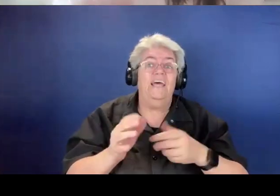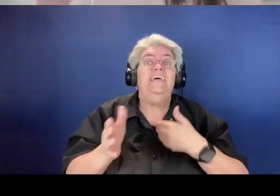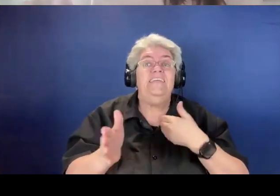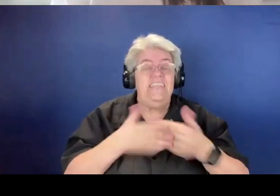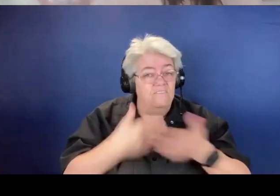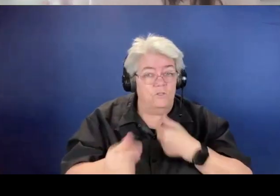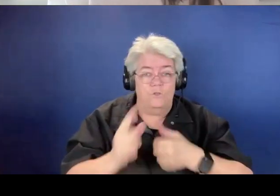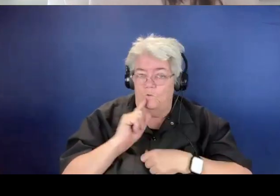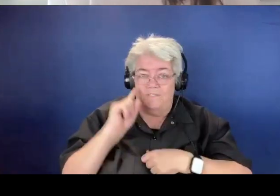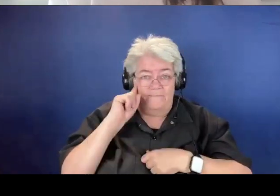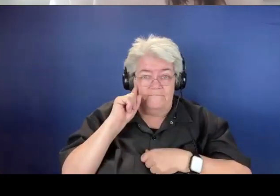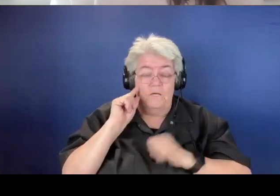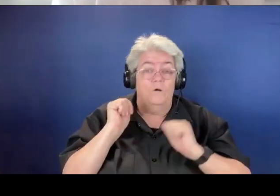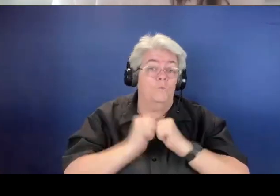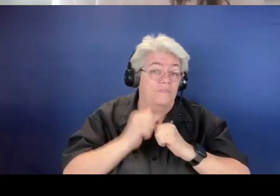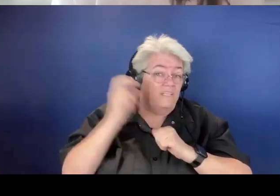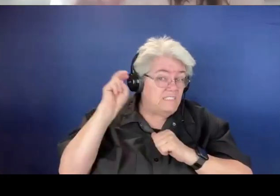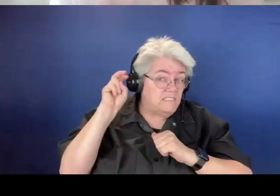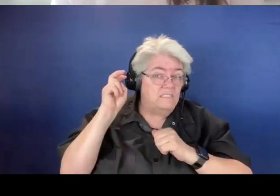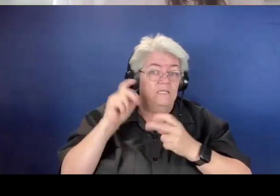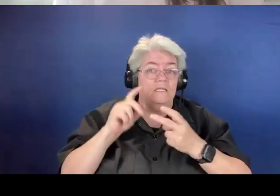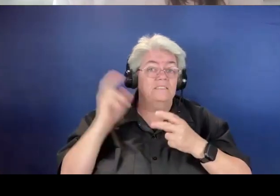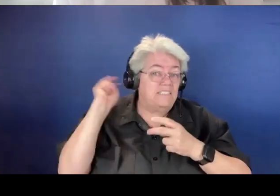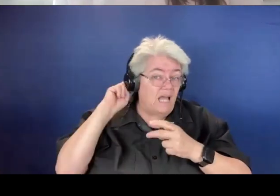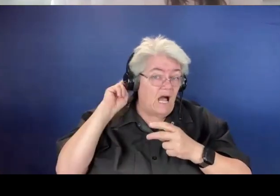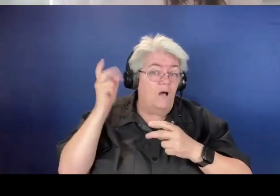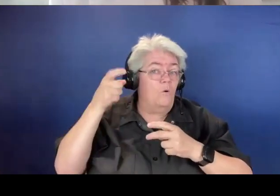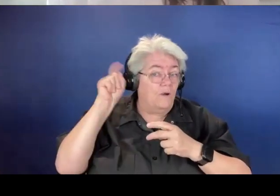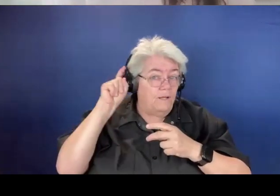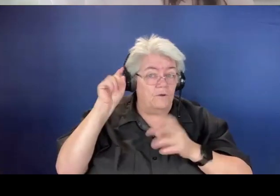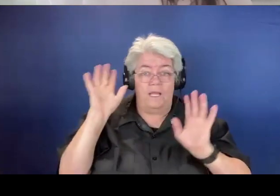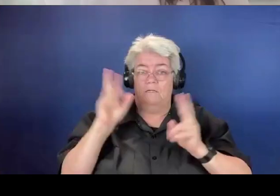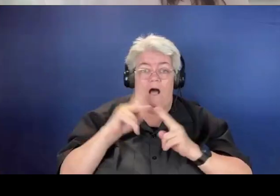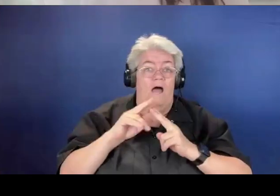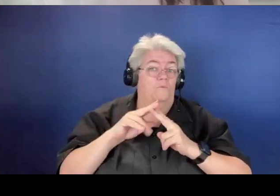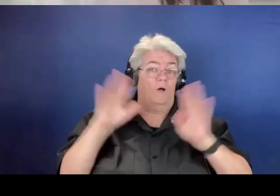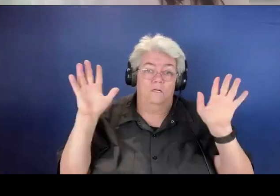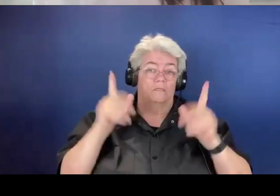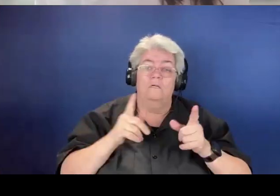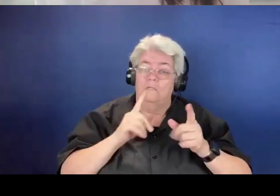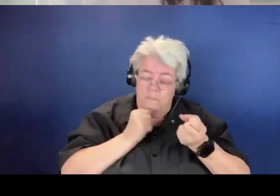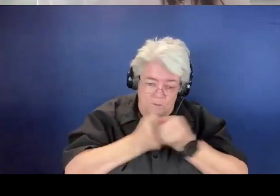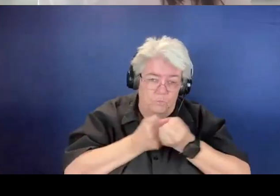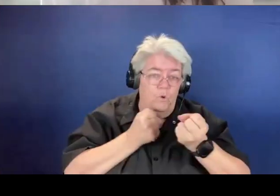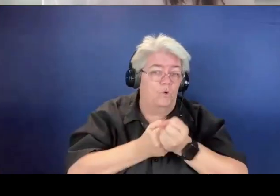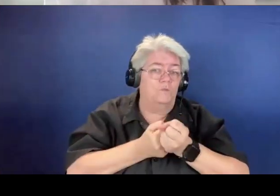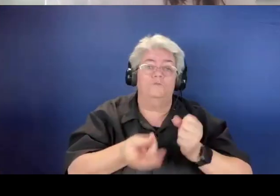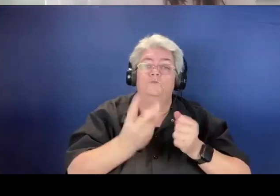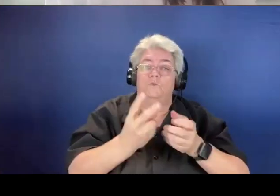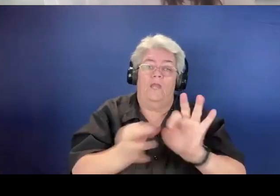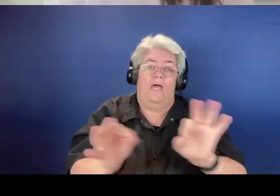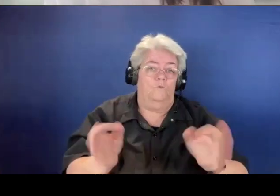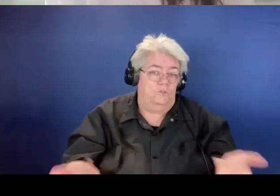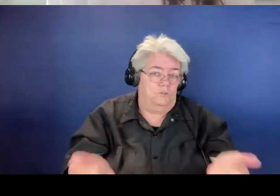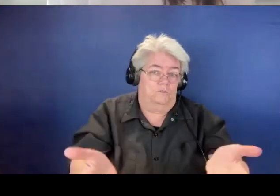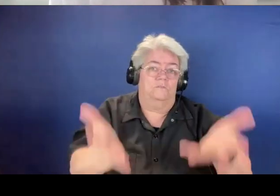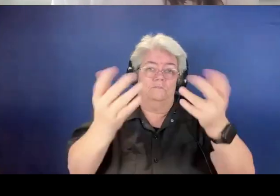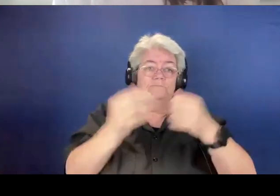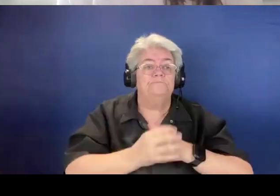cochlear implants or hearing aids. So, there are many factors that have an influence on the acquisition and